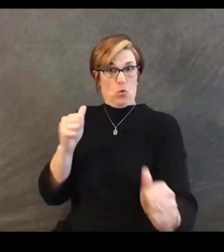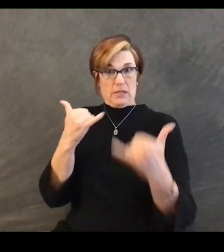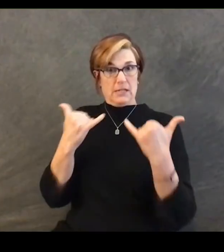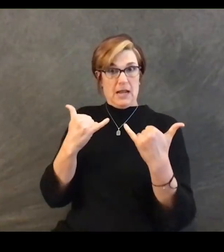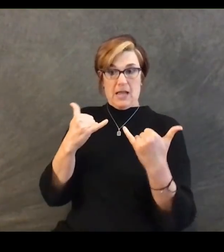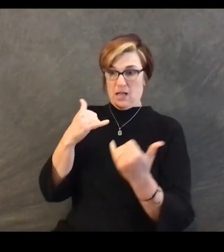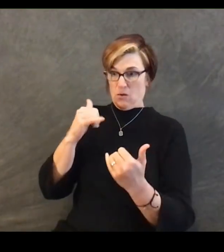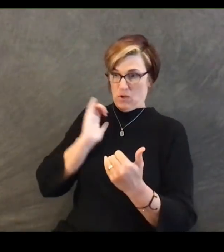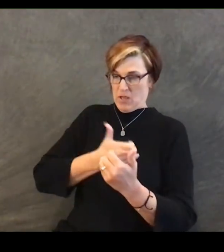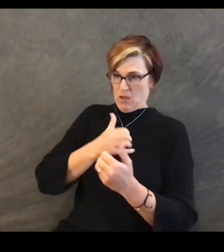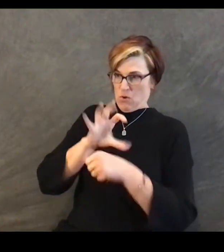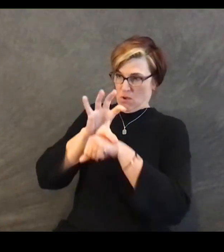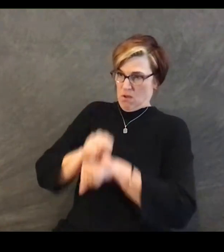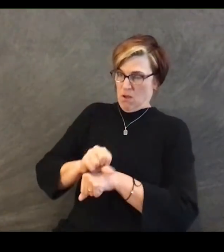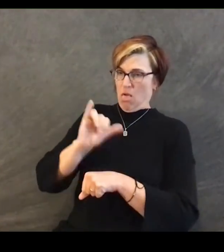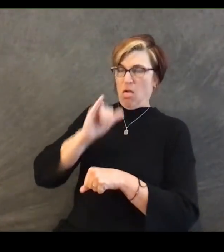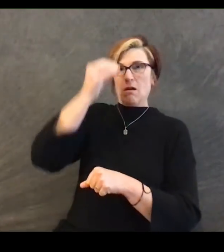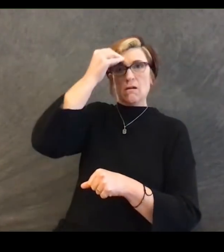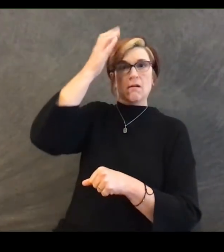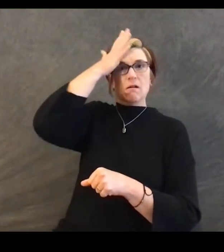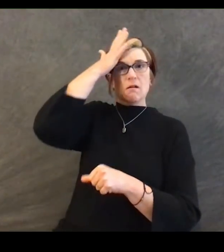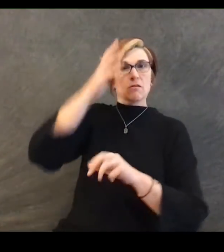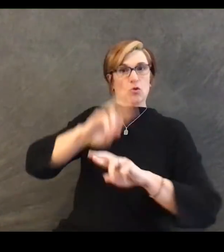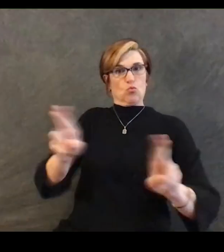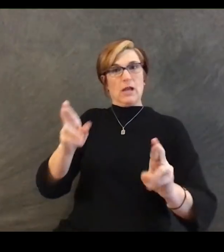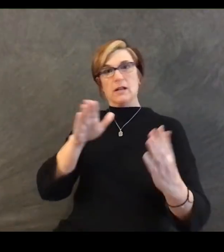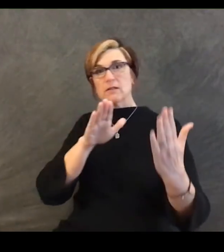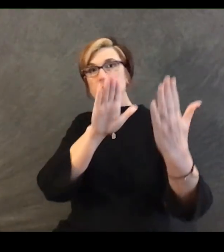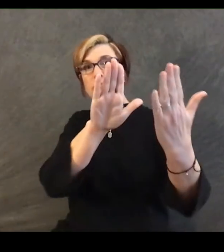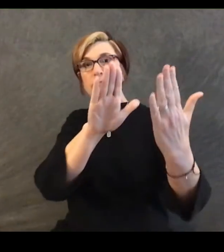learning now will live on into the future I really believe that shaking